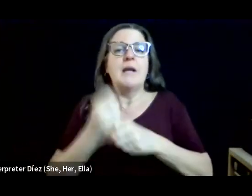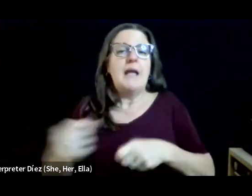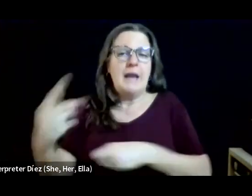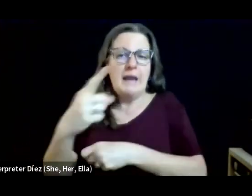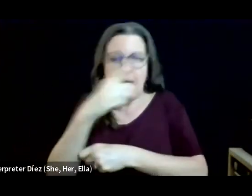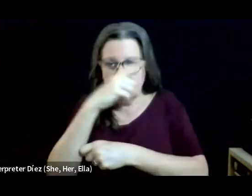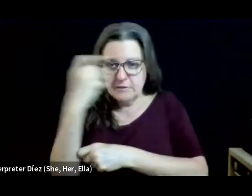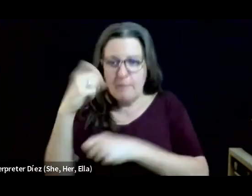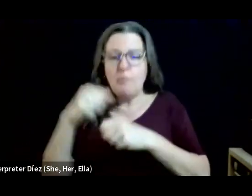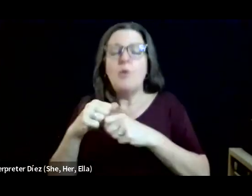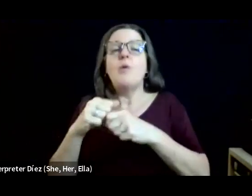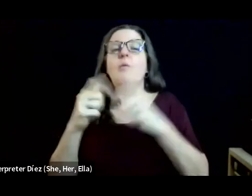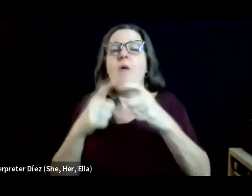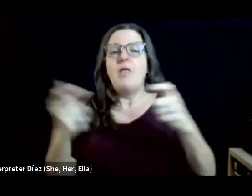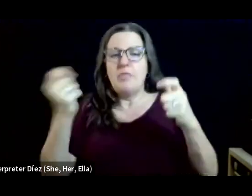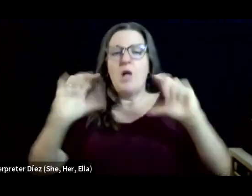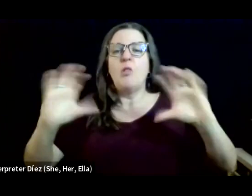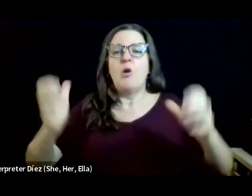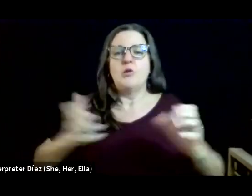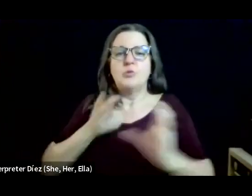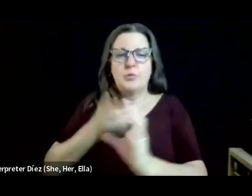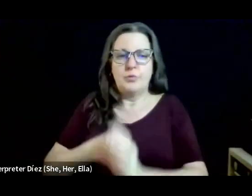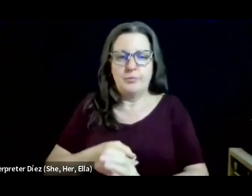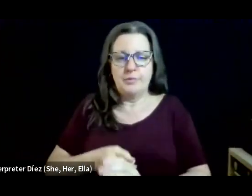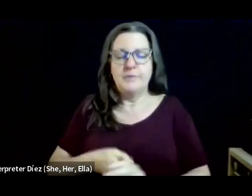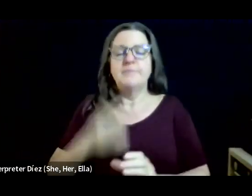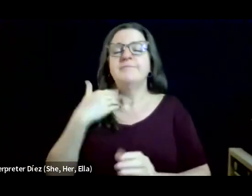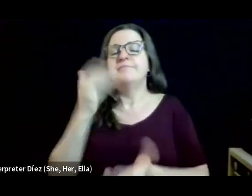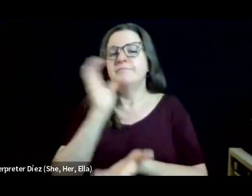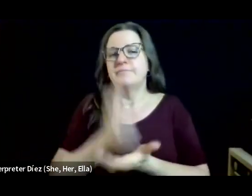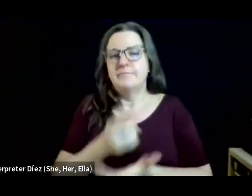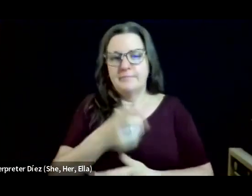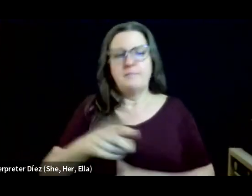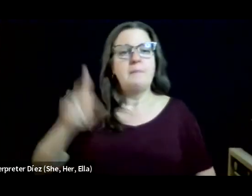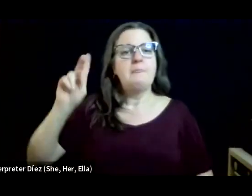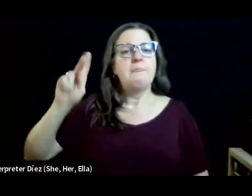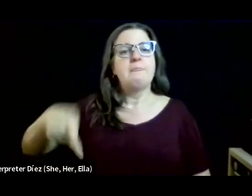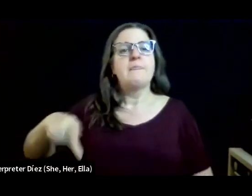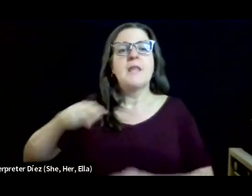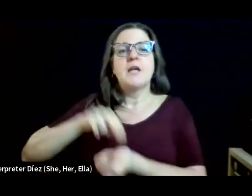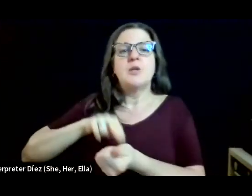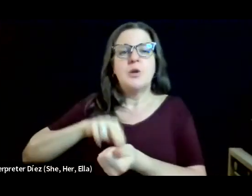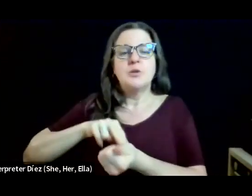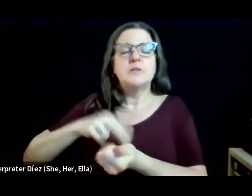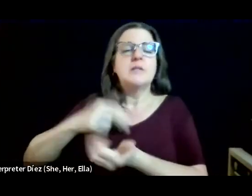And then I just have some pictures for you. This is the Kaiser nurses were helping triage the patient.